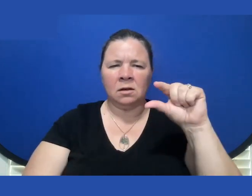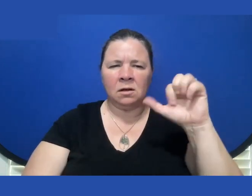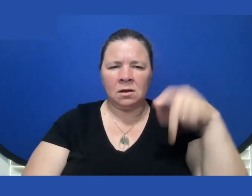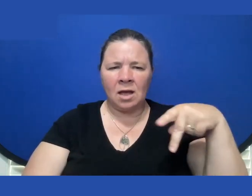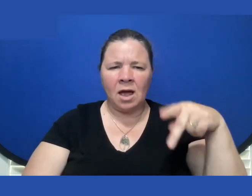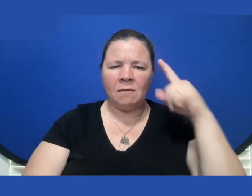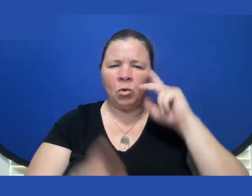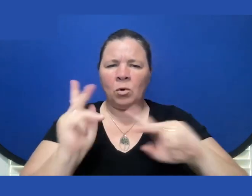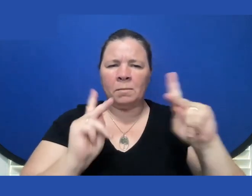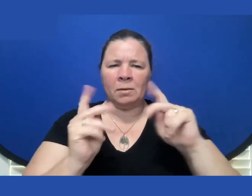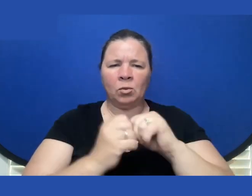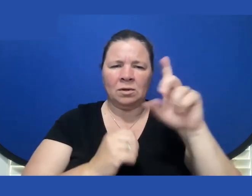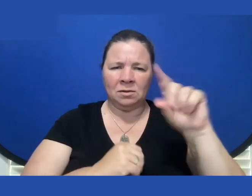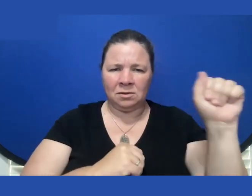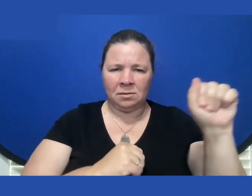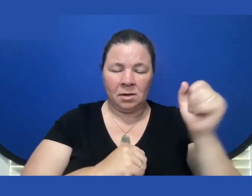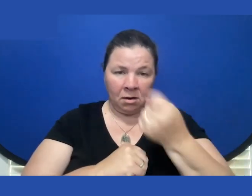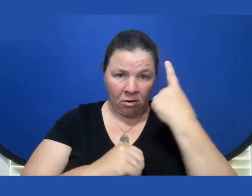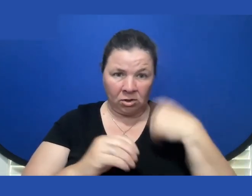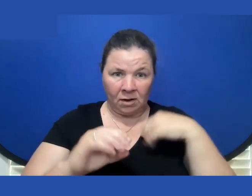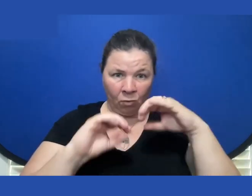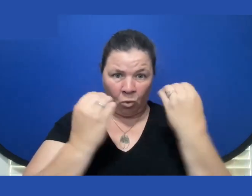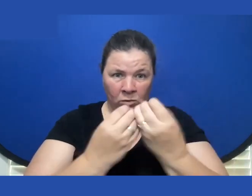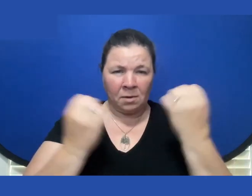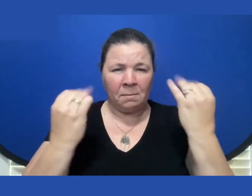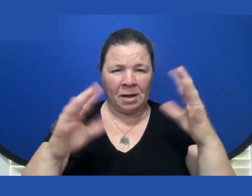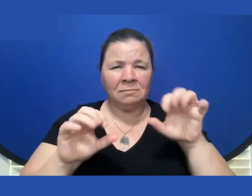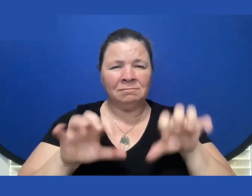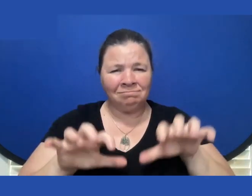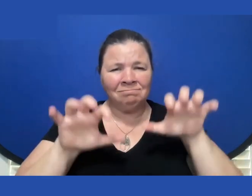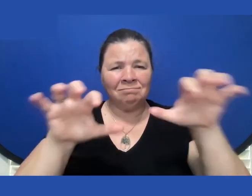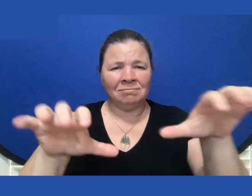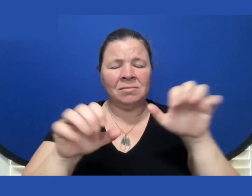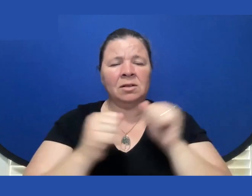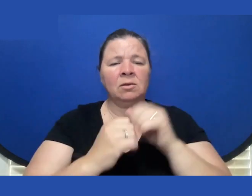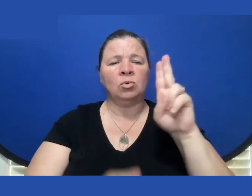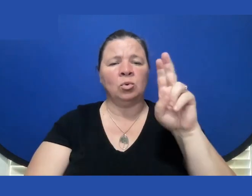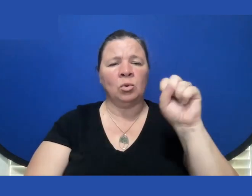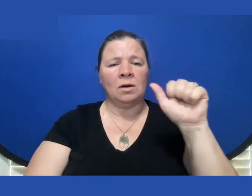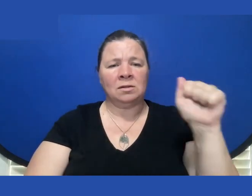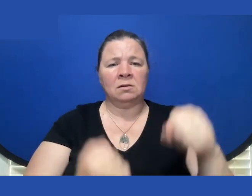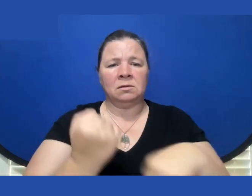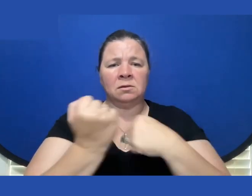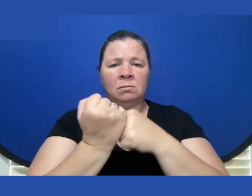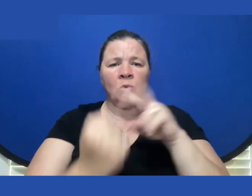and understanding that there was an organization or several organizations in the states that support Veterans in the same way.